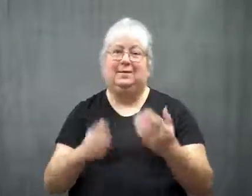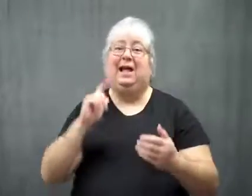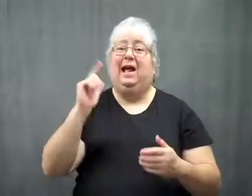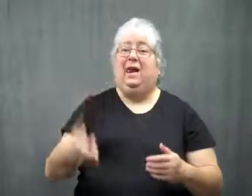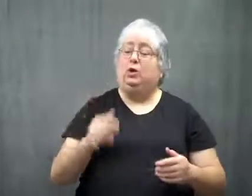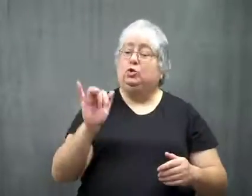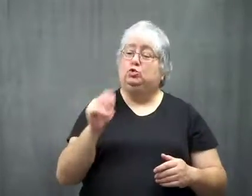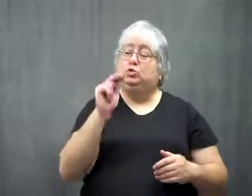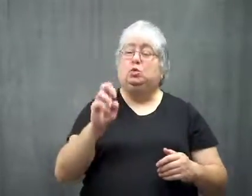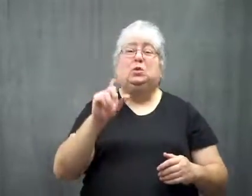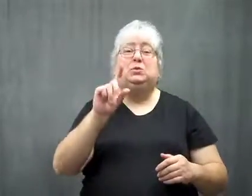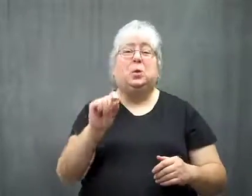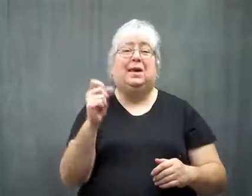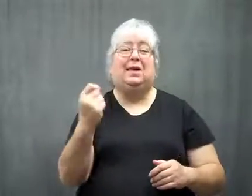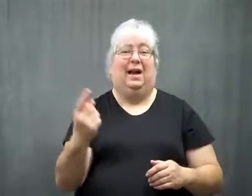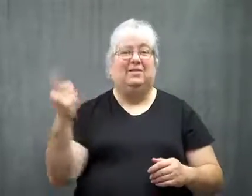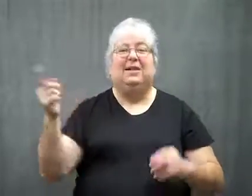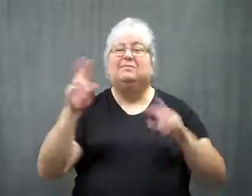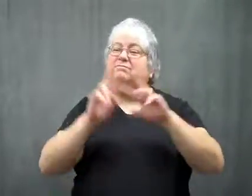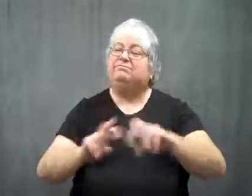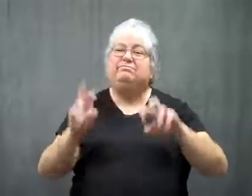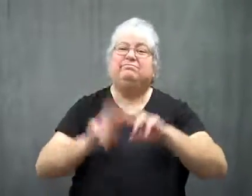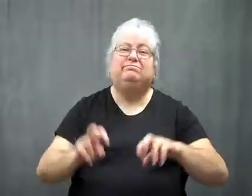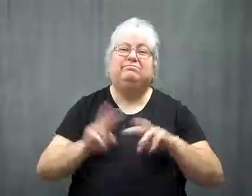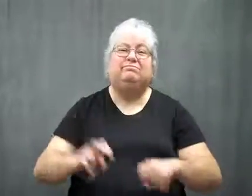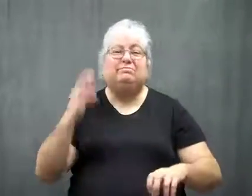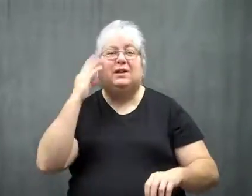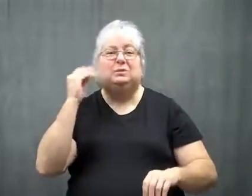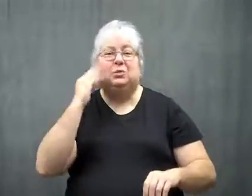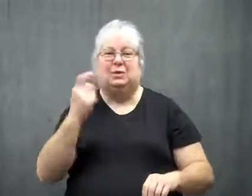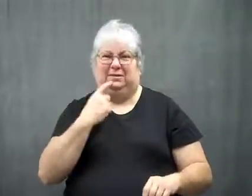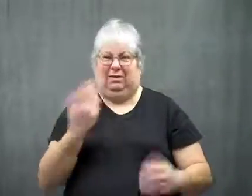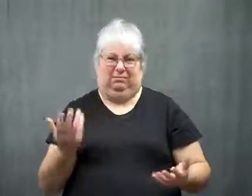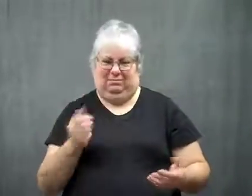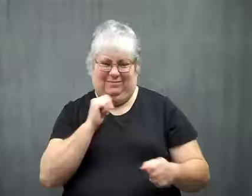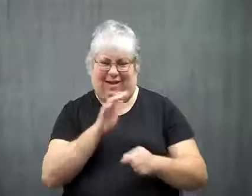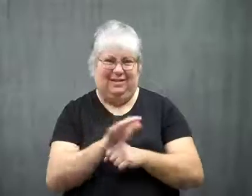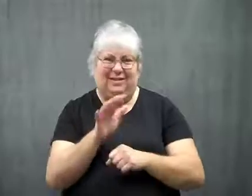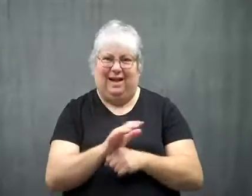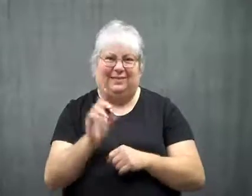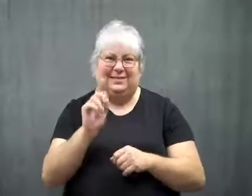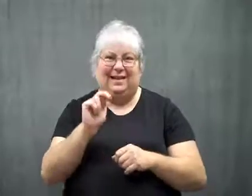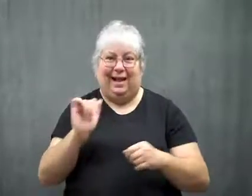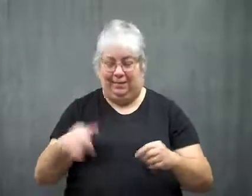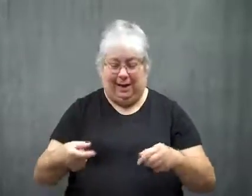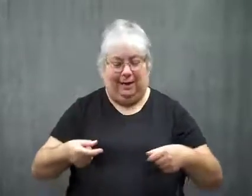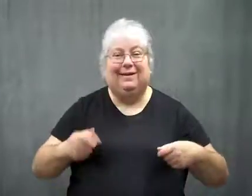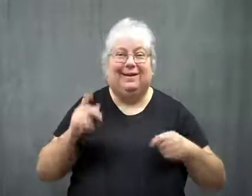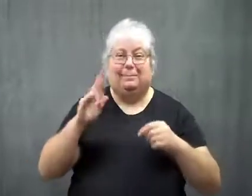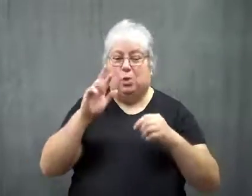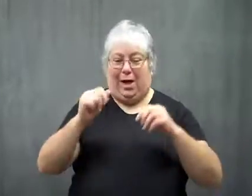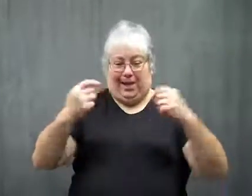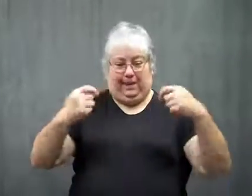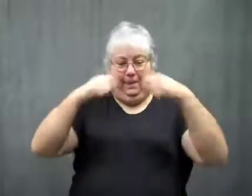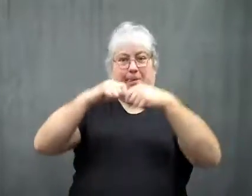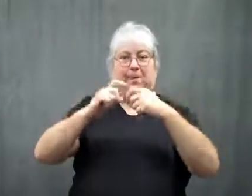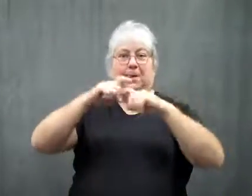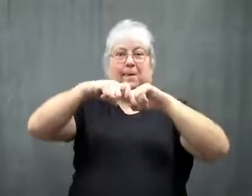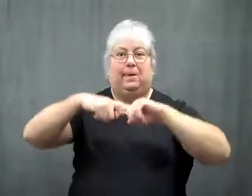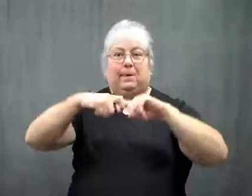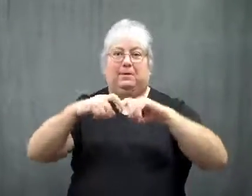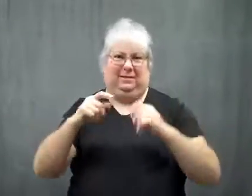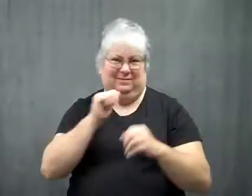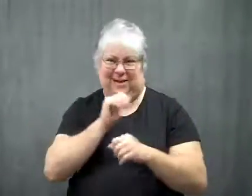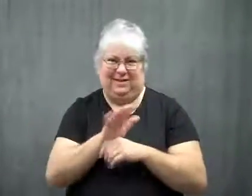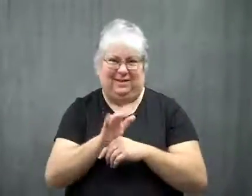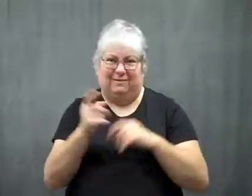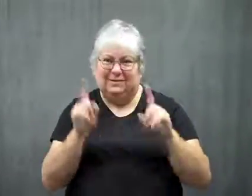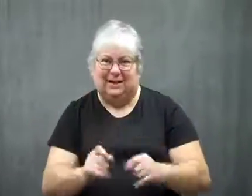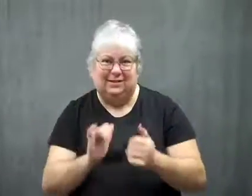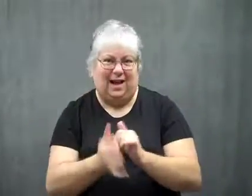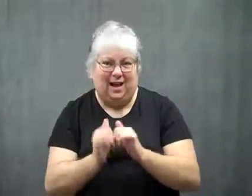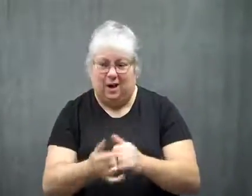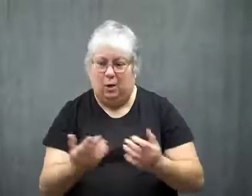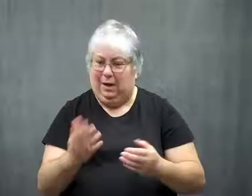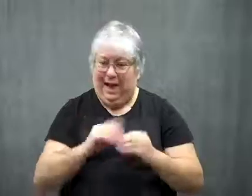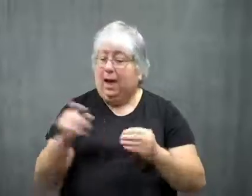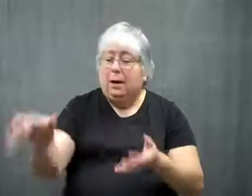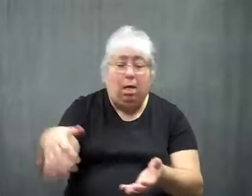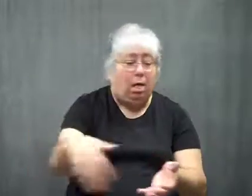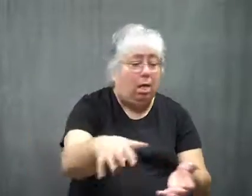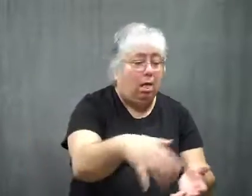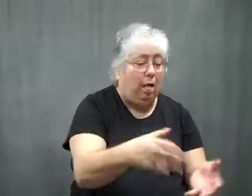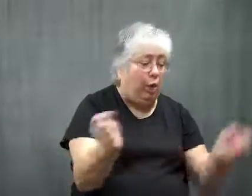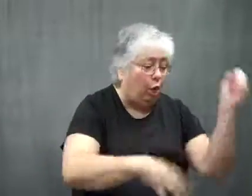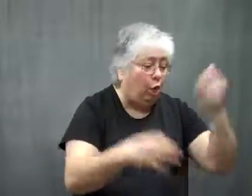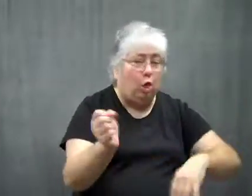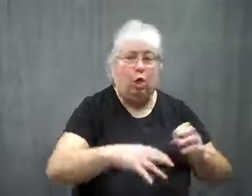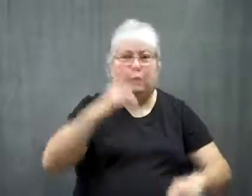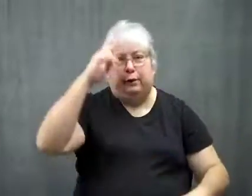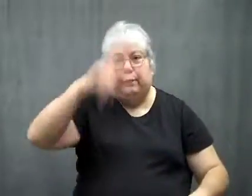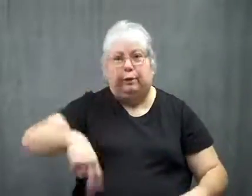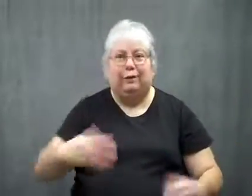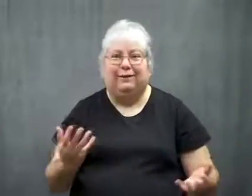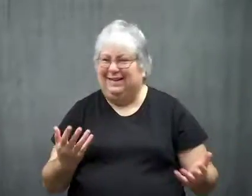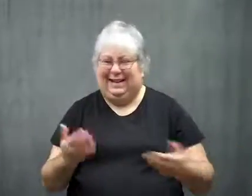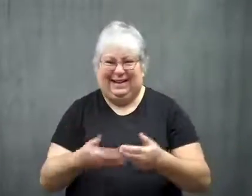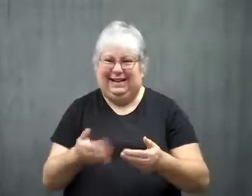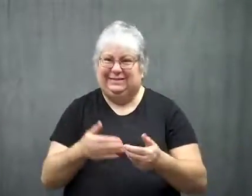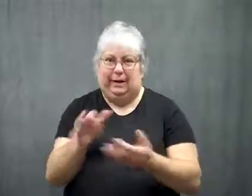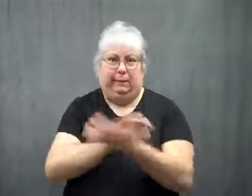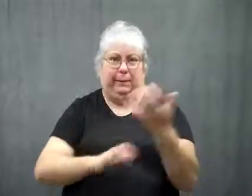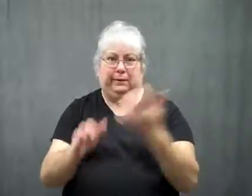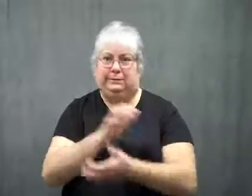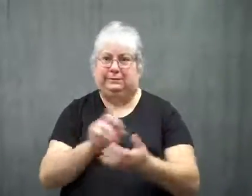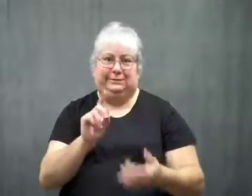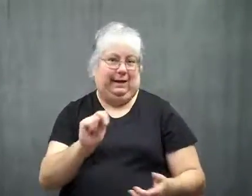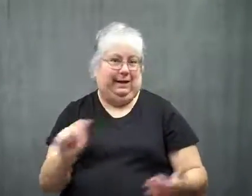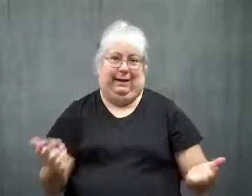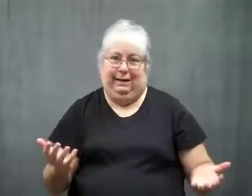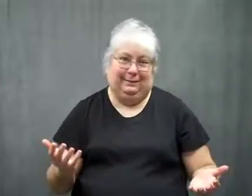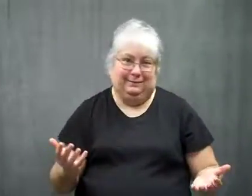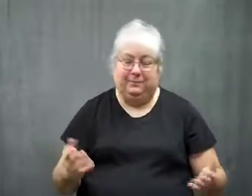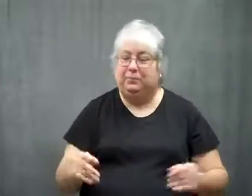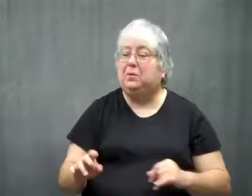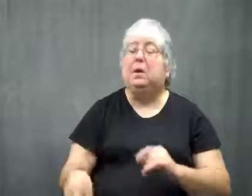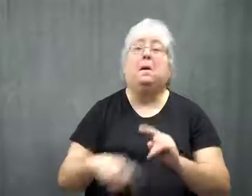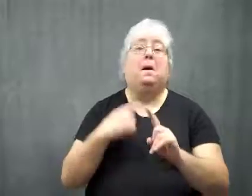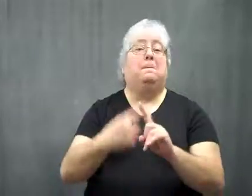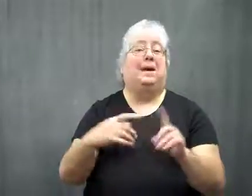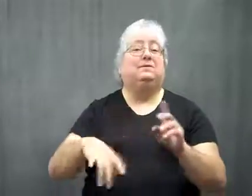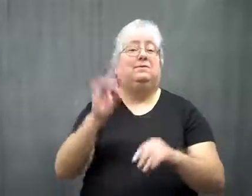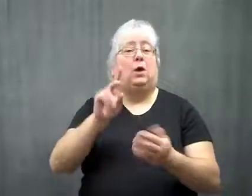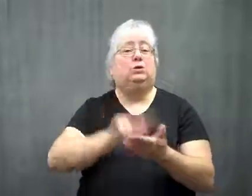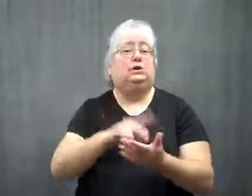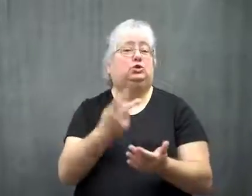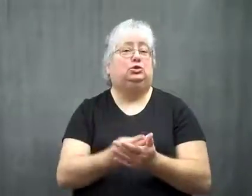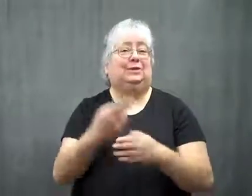In June of 2011, forensic experts said there was not enough DNA on the bra clasp to test.